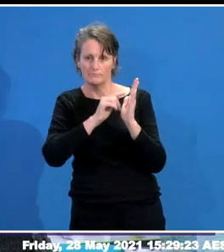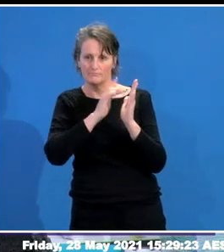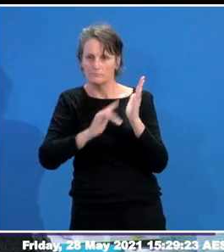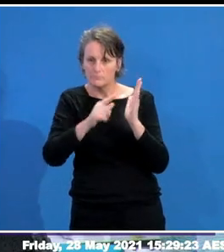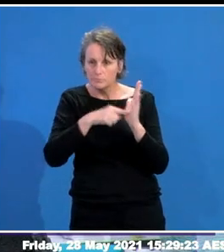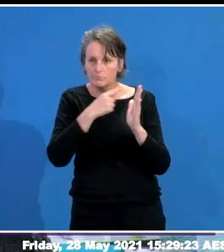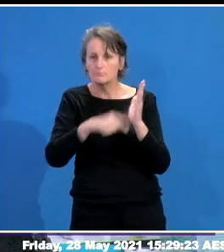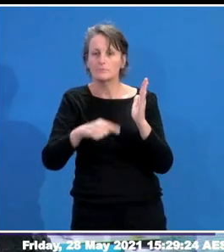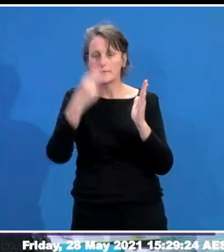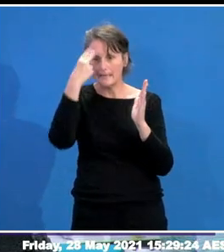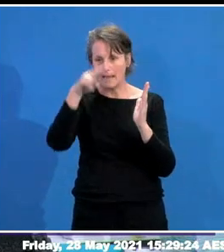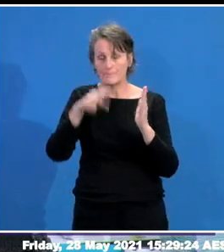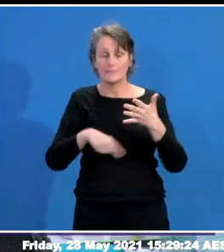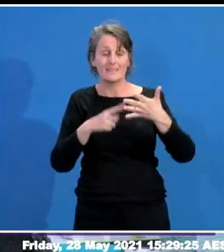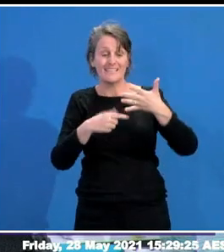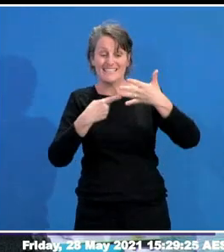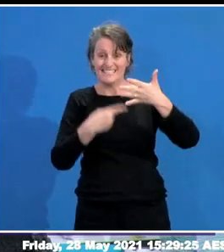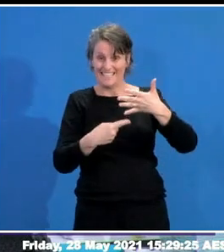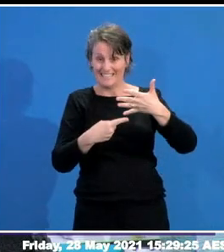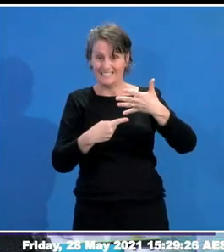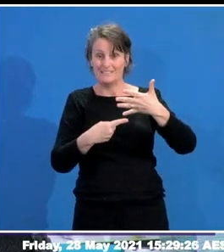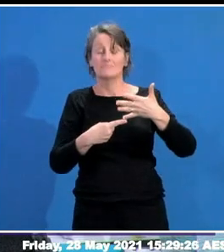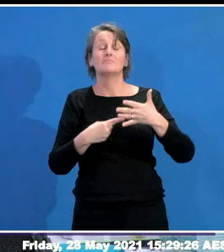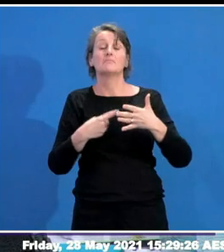Counsel Assisting will tender those documents into evidence